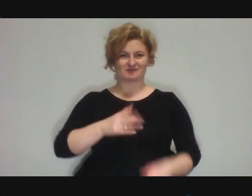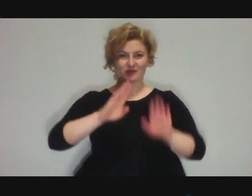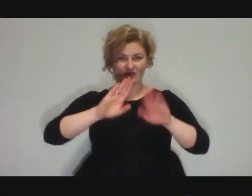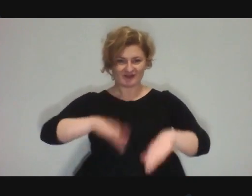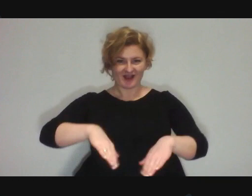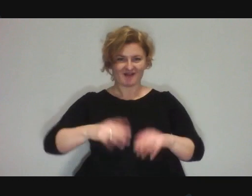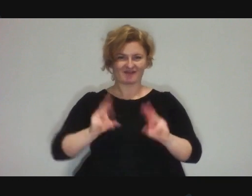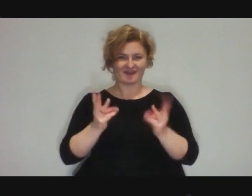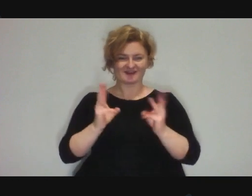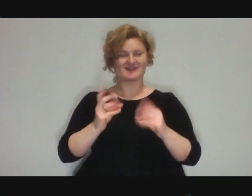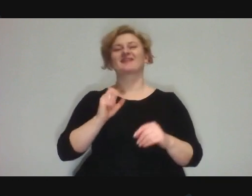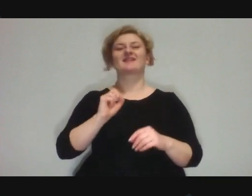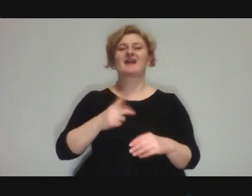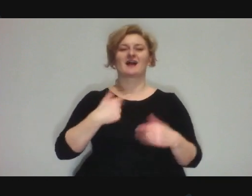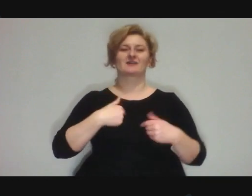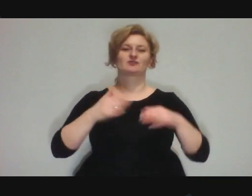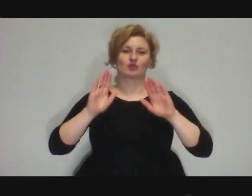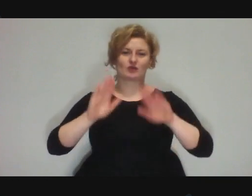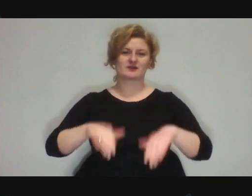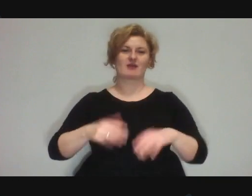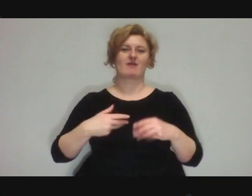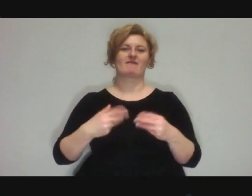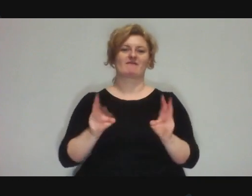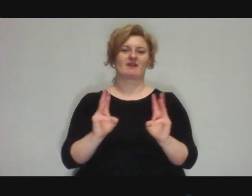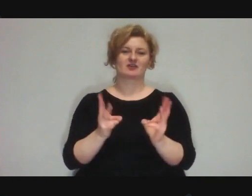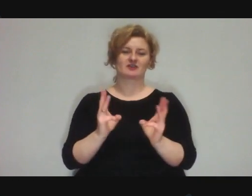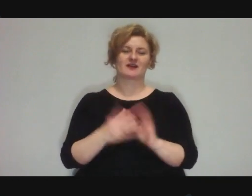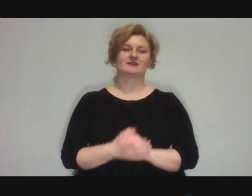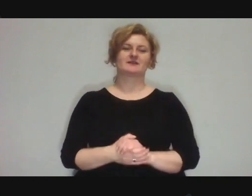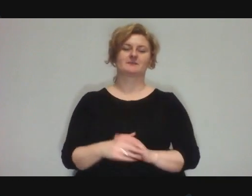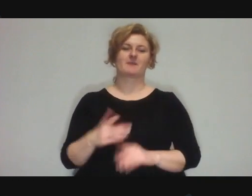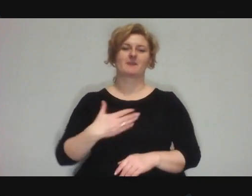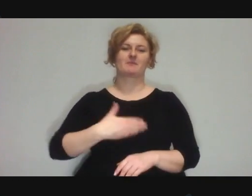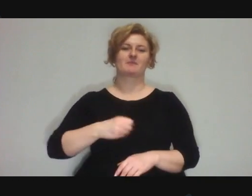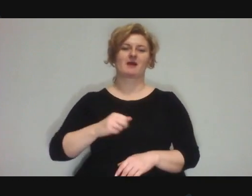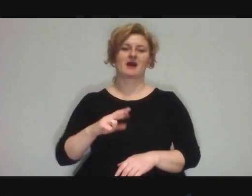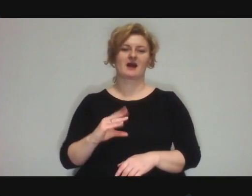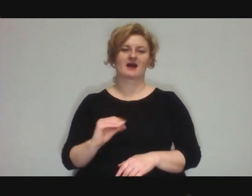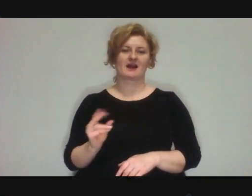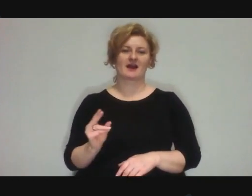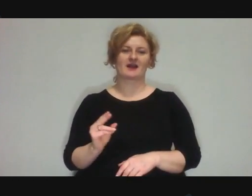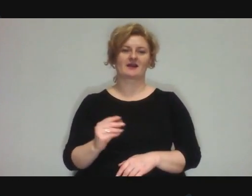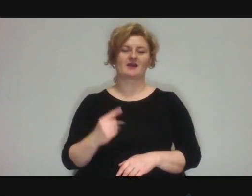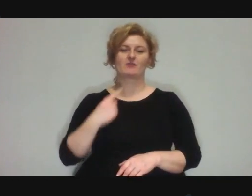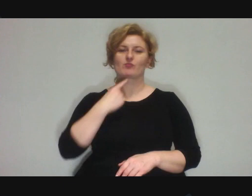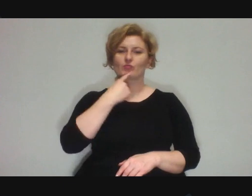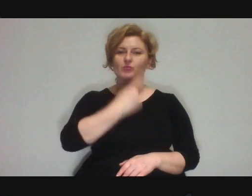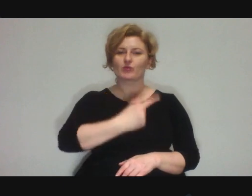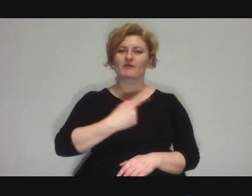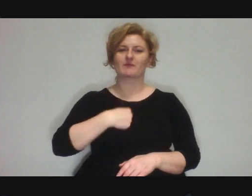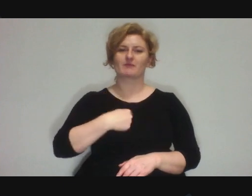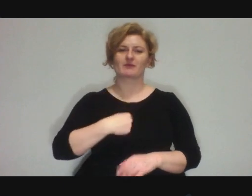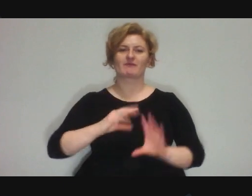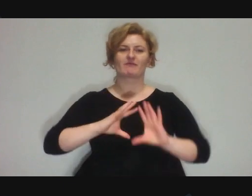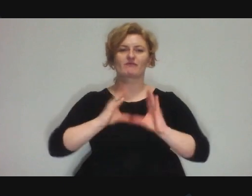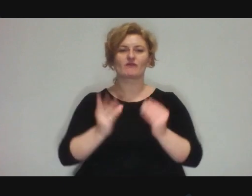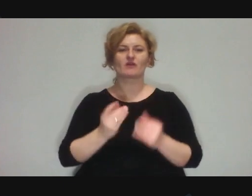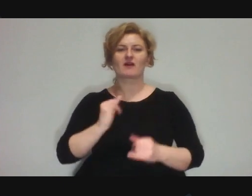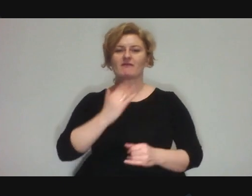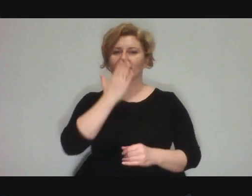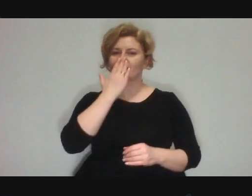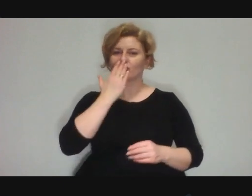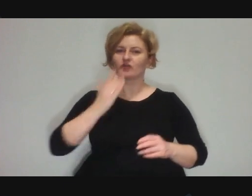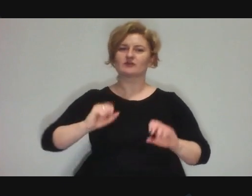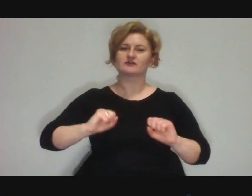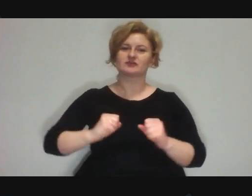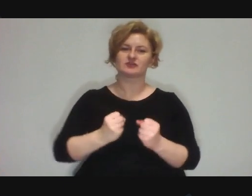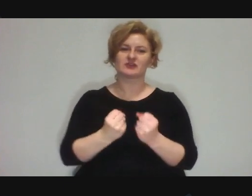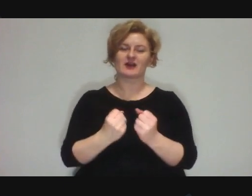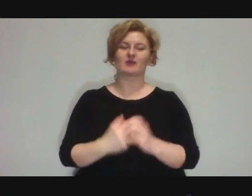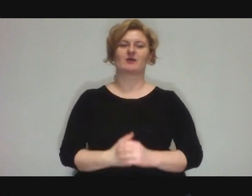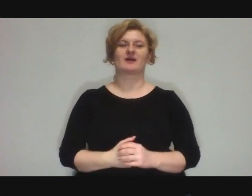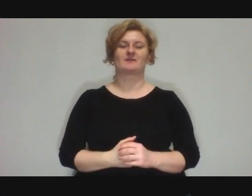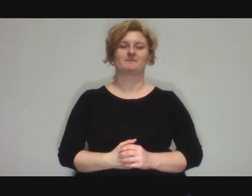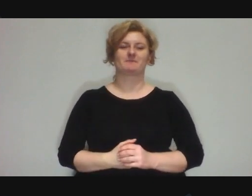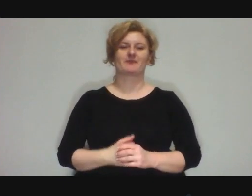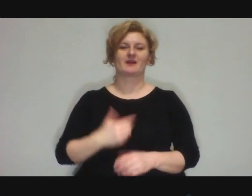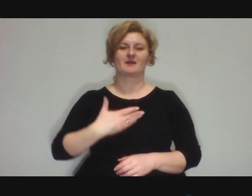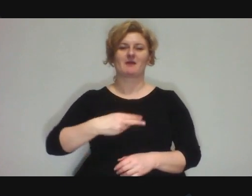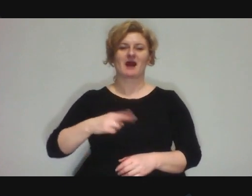Dominika: I stayed for this workshop, Marek actually told me how it all works. Marek was an experienced player,